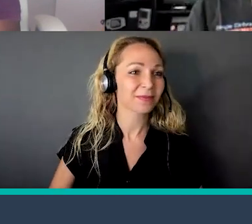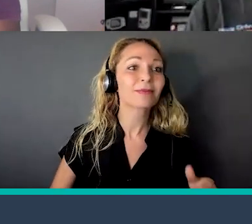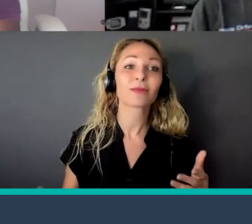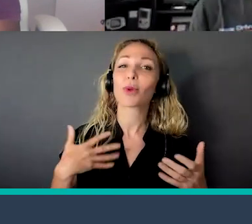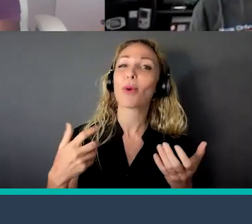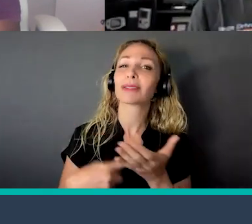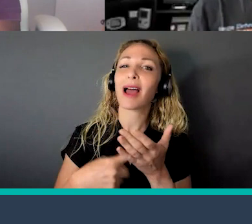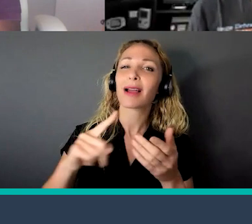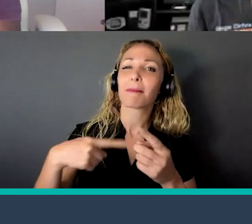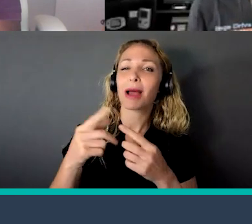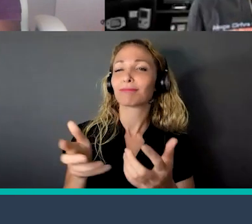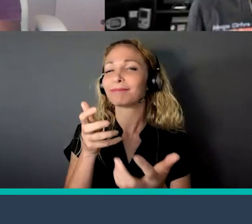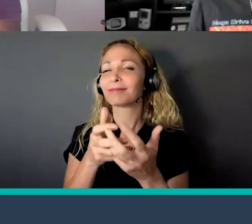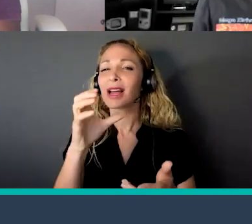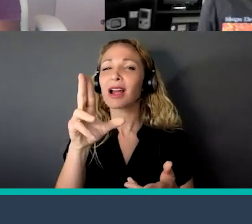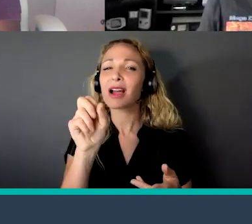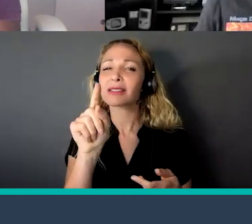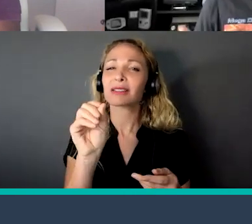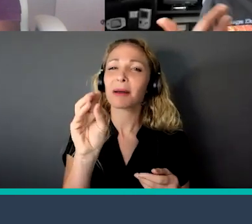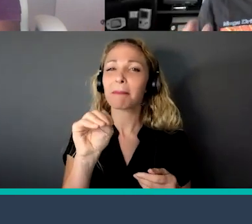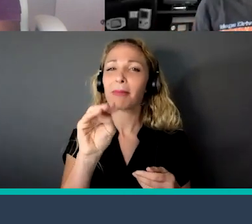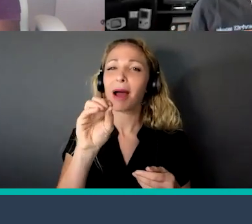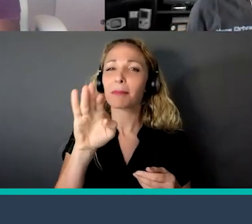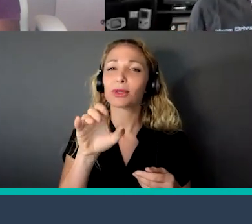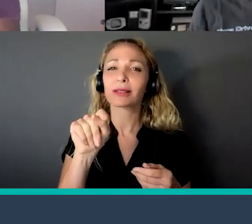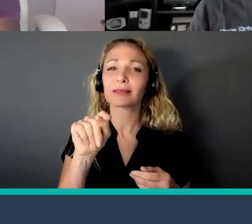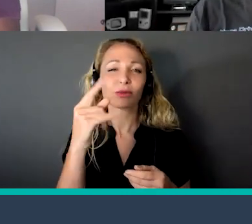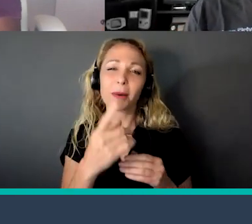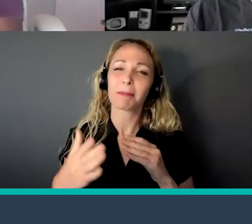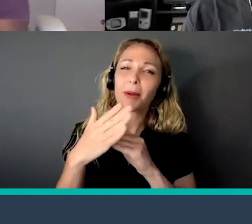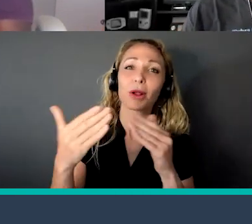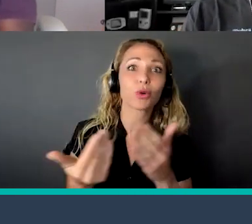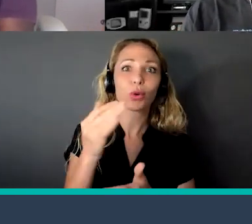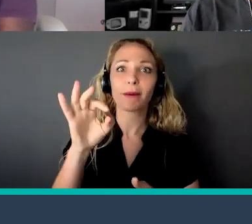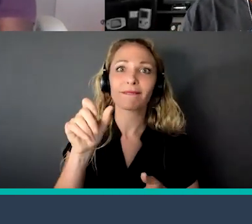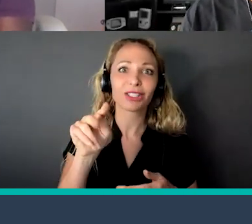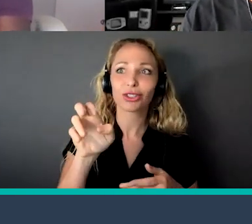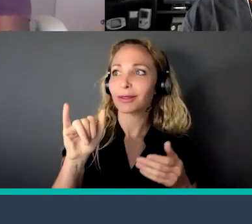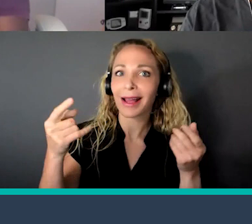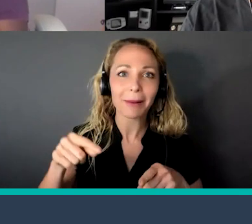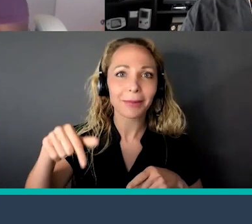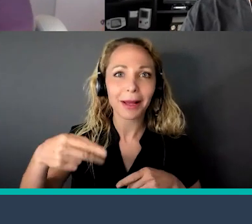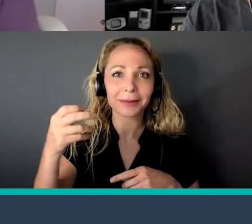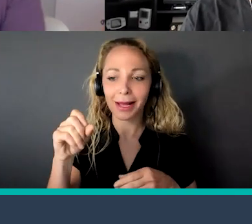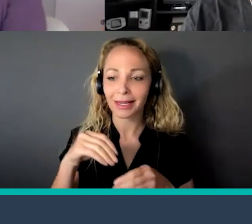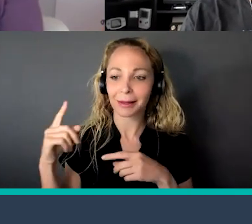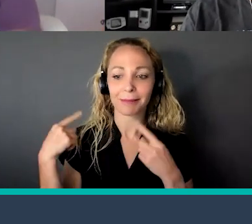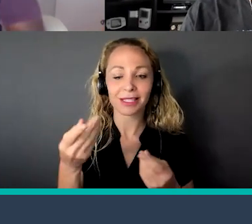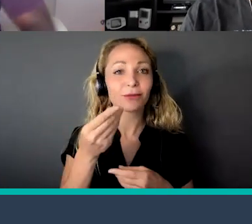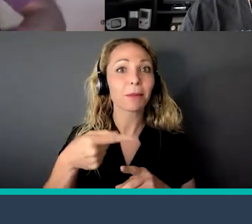ONE OF THE PARAMOUNT NEW FEATURES IN HubSpot IN THE LAST FEW MONTHS. WHAT DOES THIS DO FOR US?